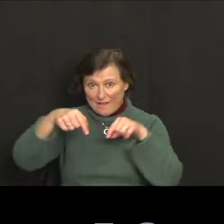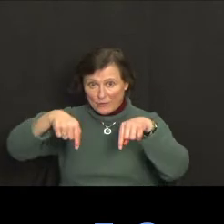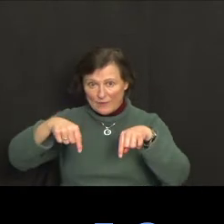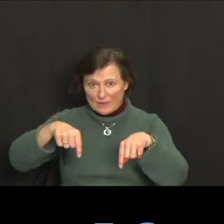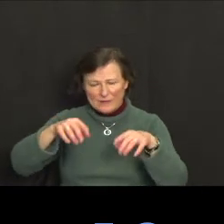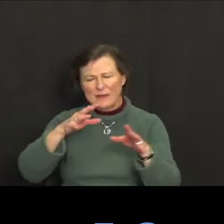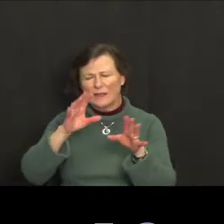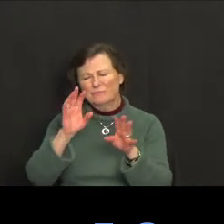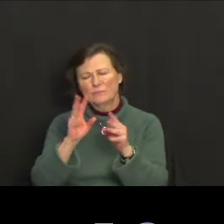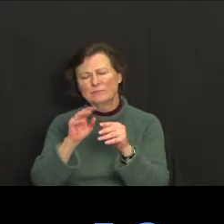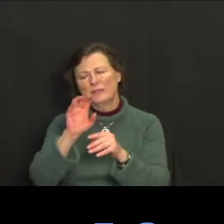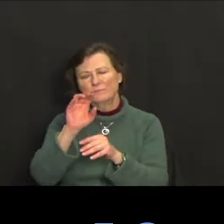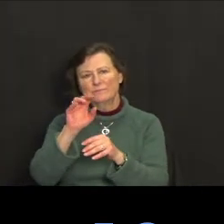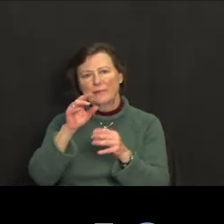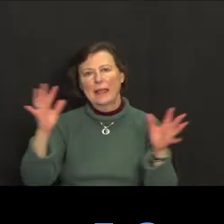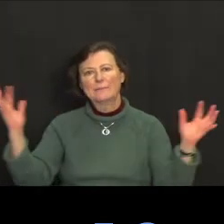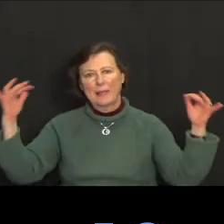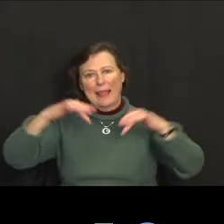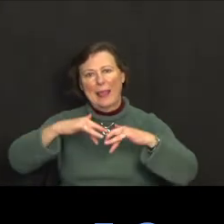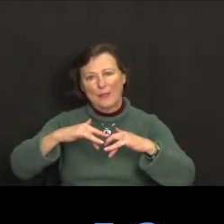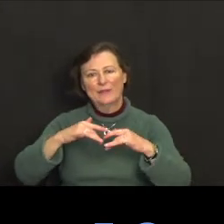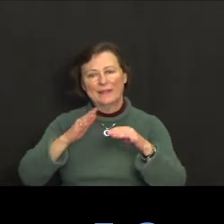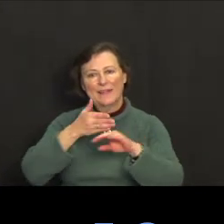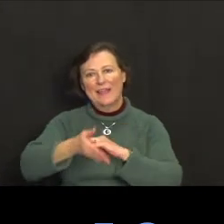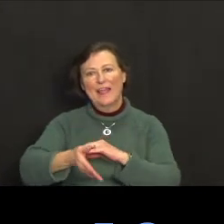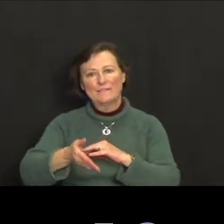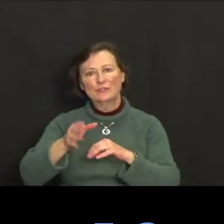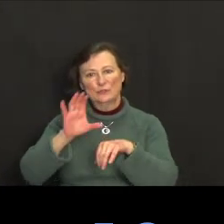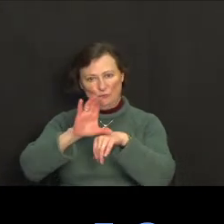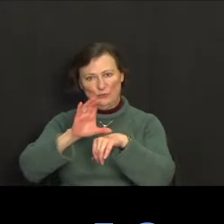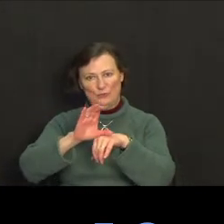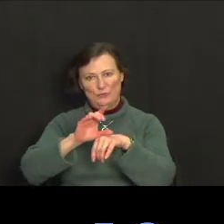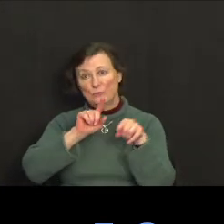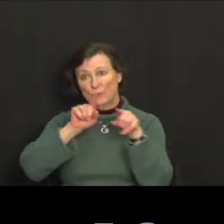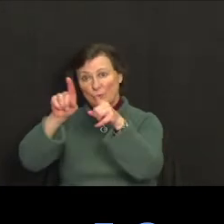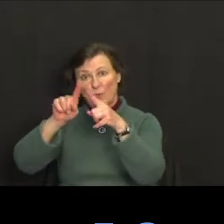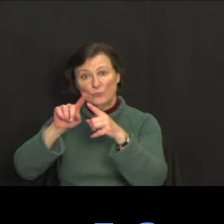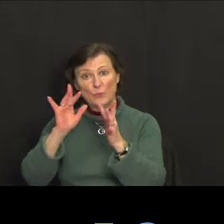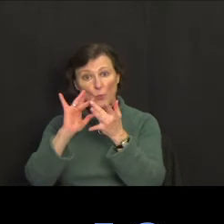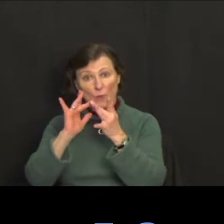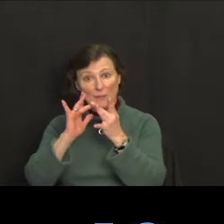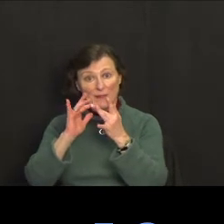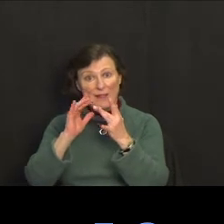but the Zoom fellowship gathering after the service. Go on to the website to get the link,